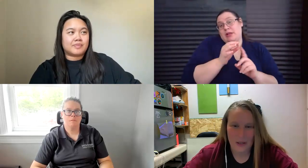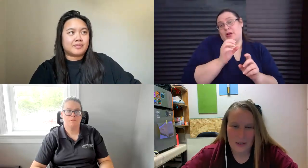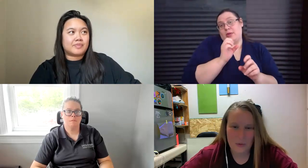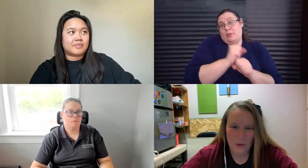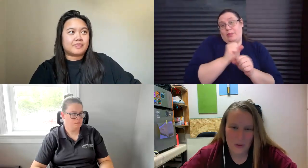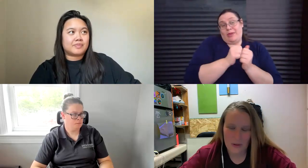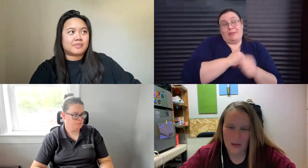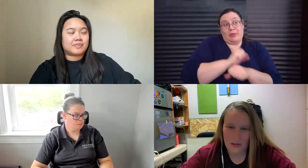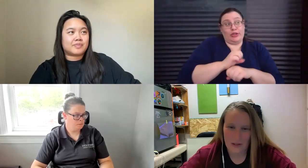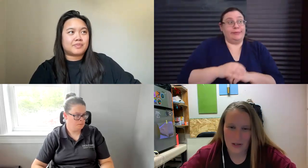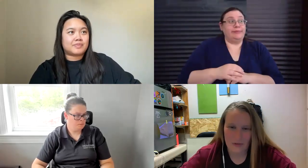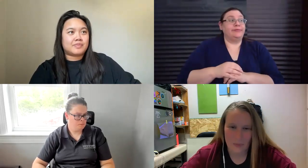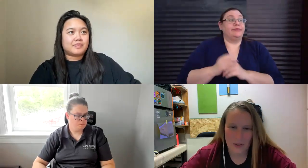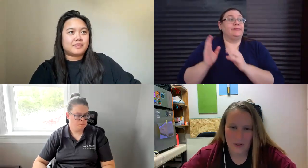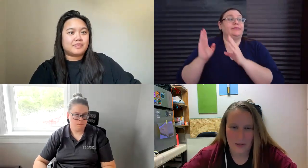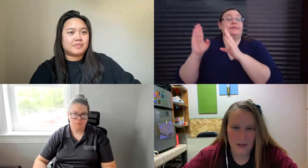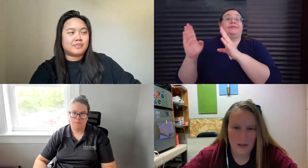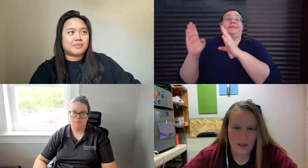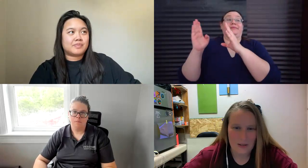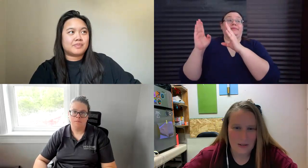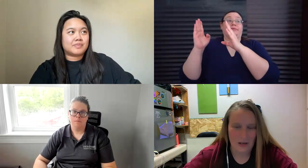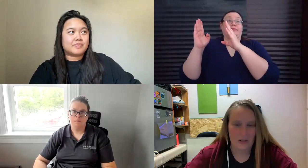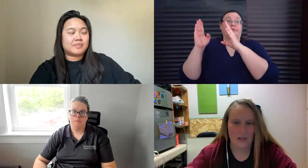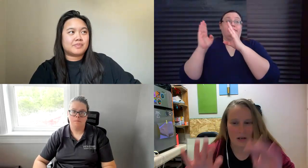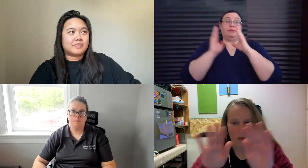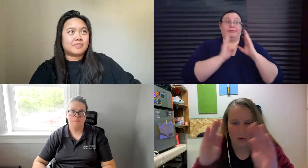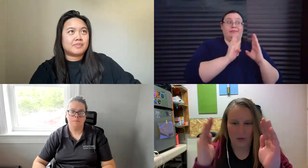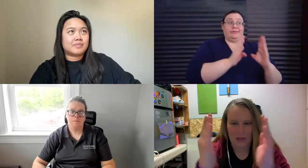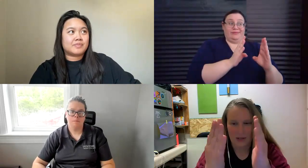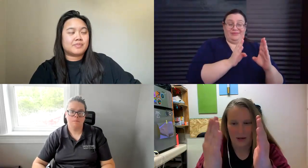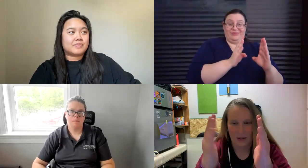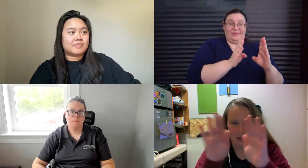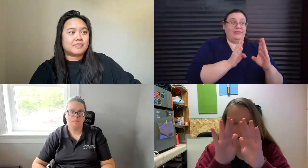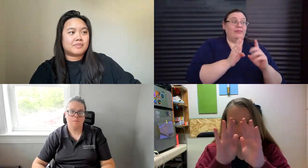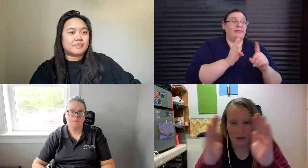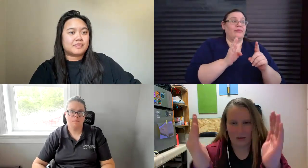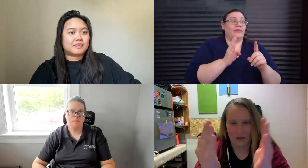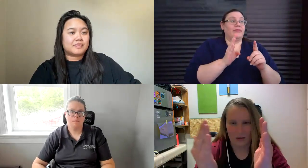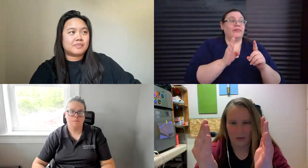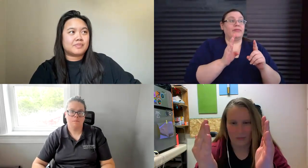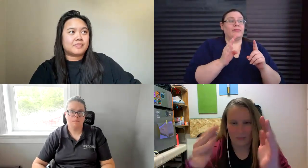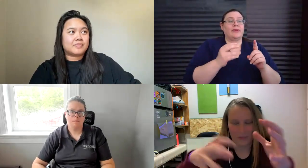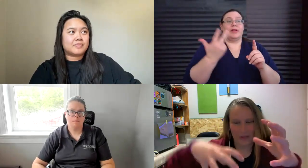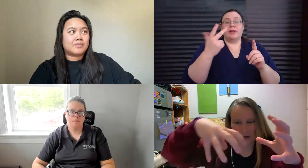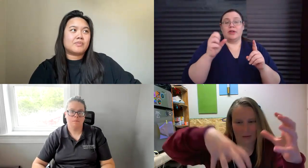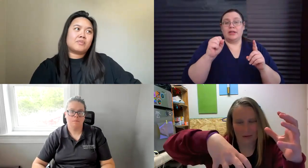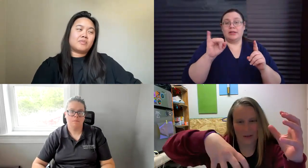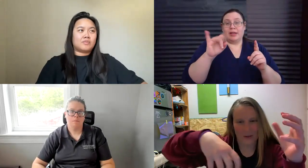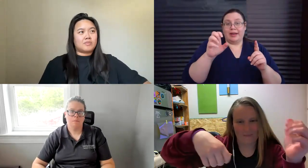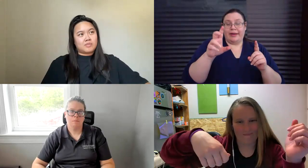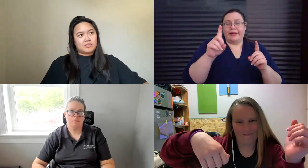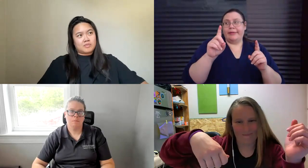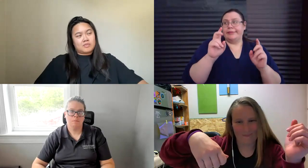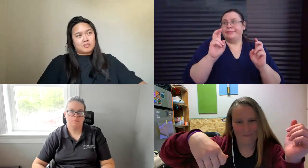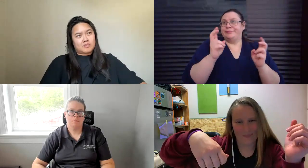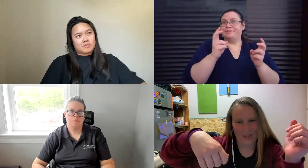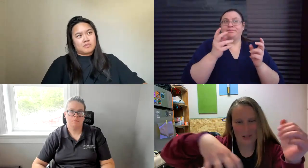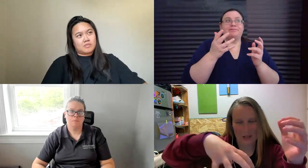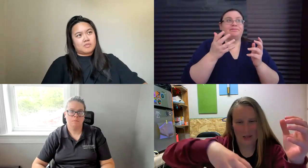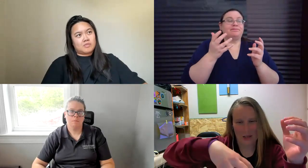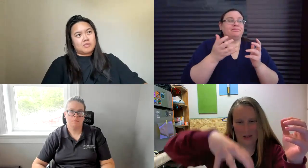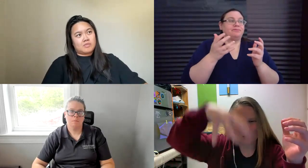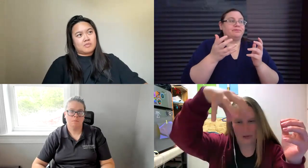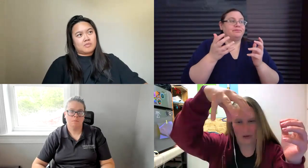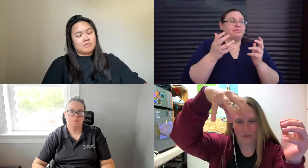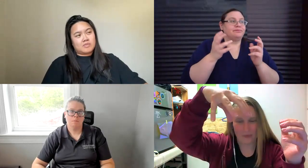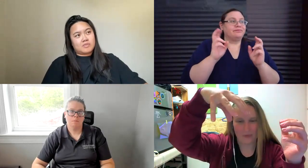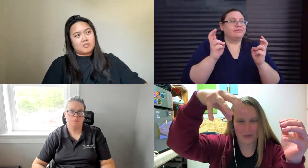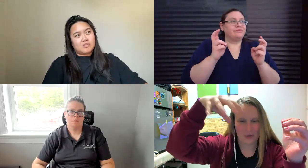The next one on the left middle is actually a three sided, like, it's like a candle cover.